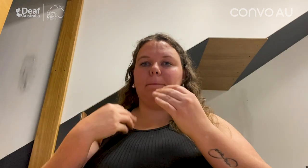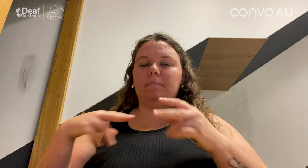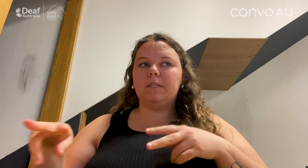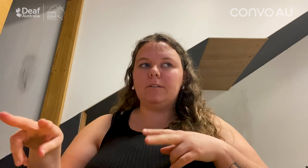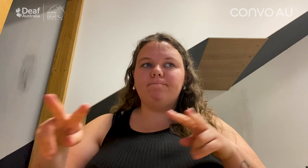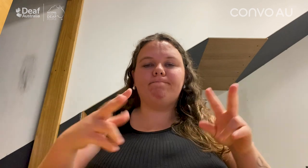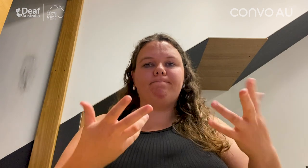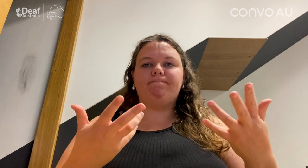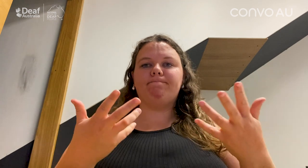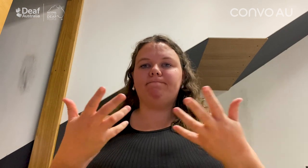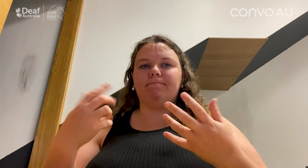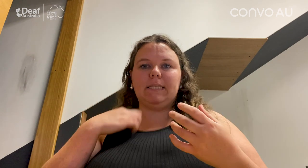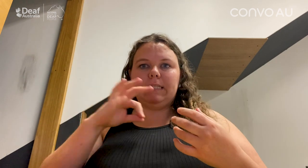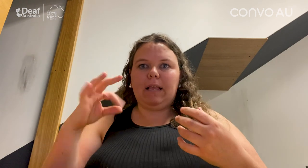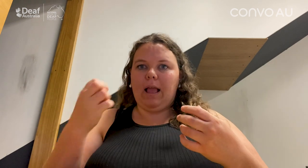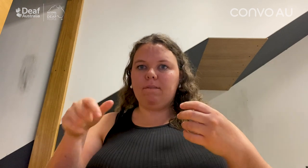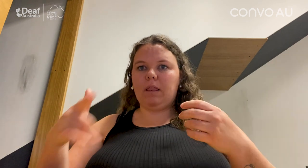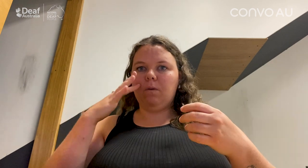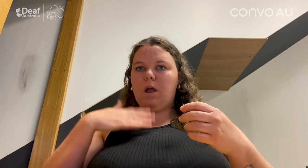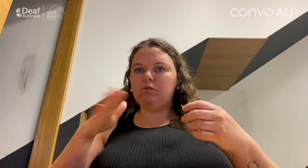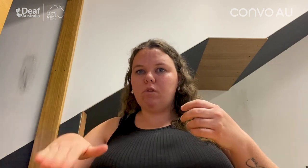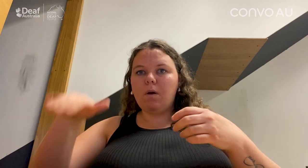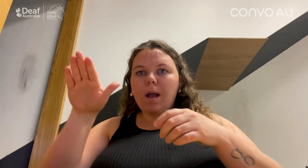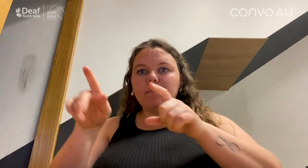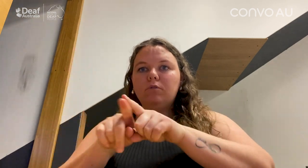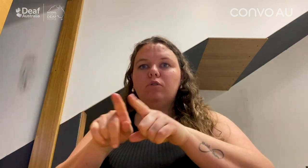and that I didn’t have that when I was growing up.